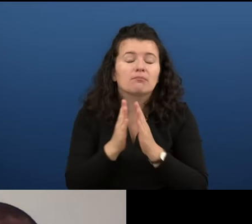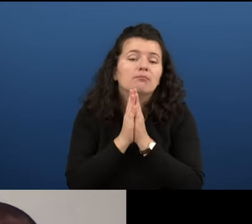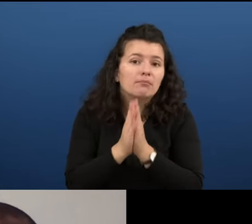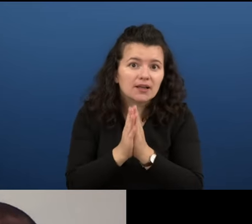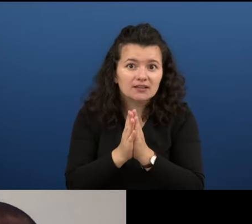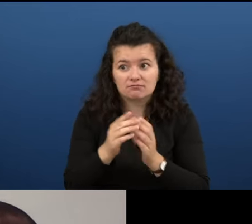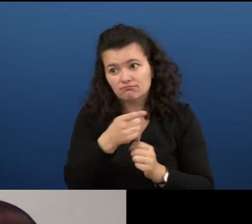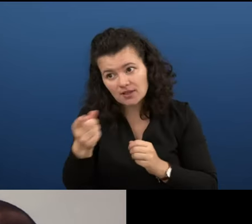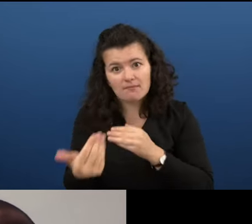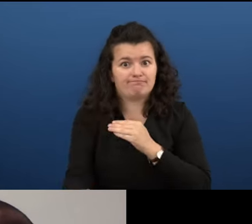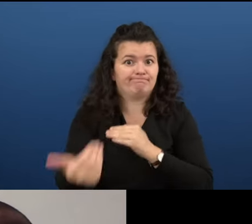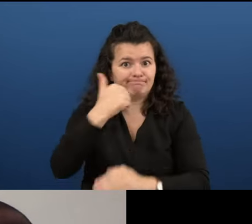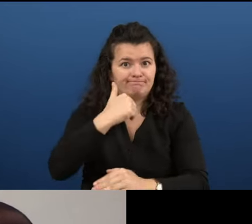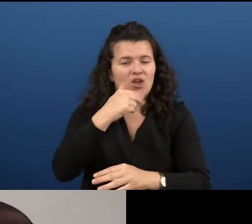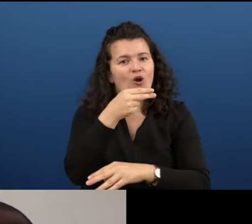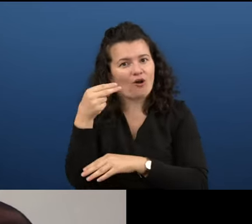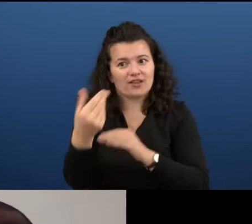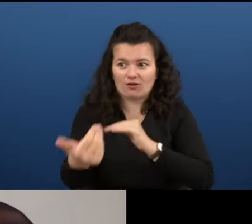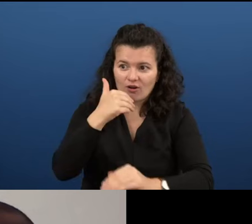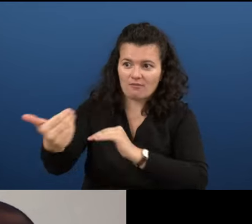our hotels, because we don't want 10:17:55 to communicate just to communicate